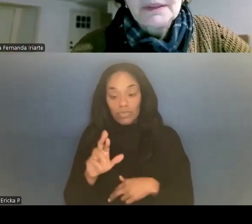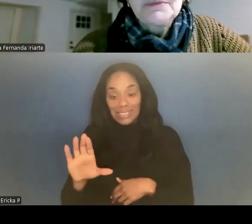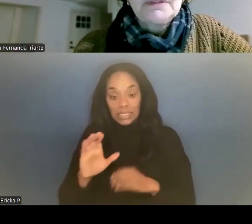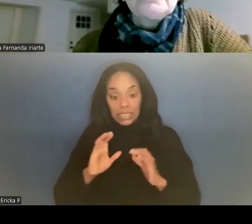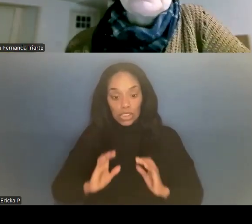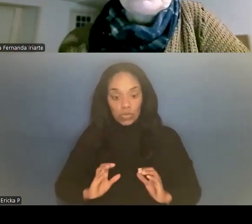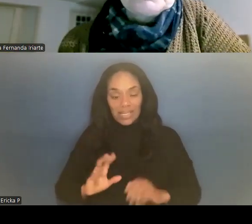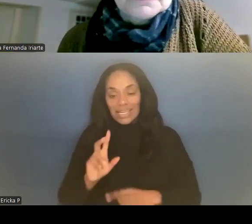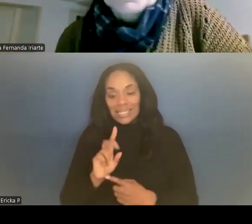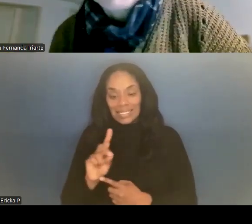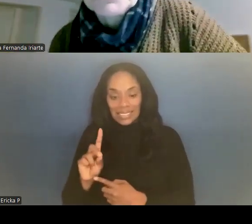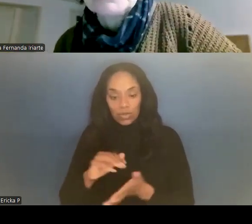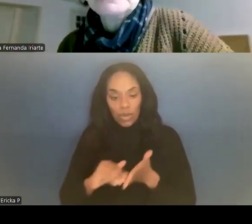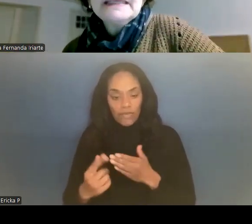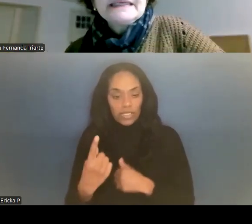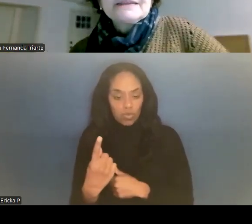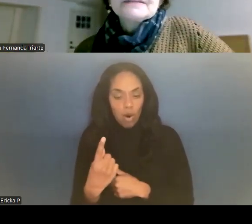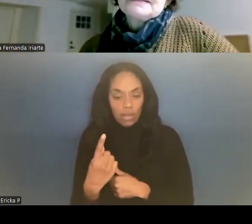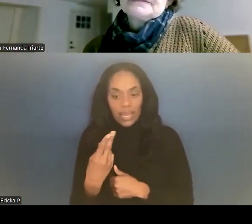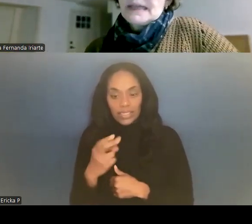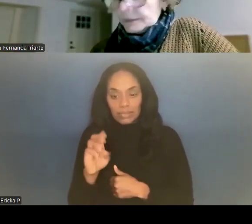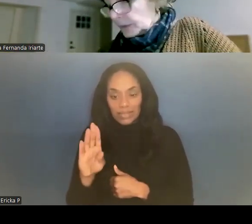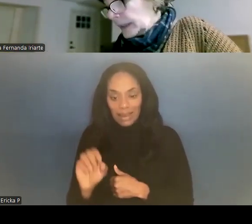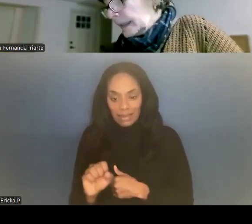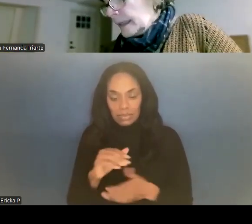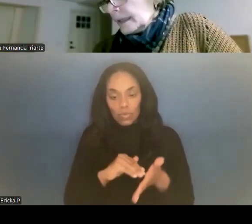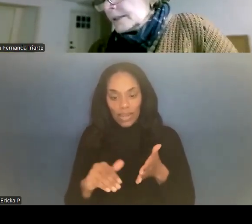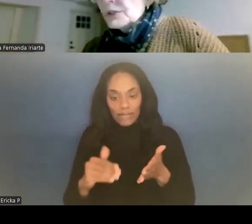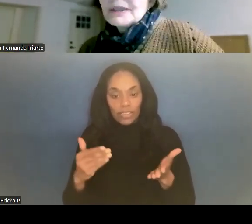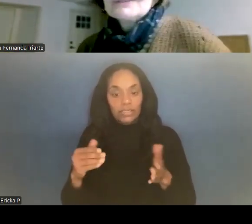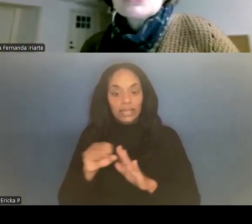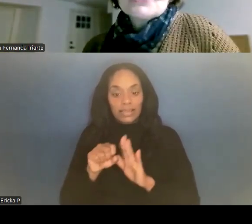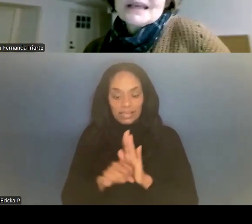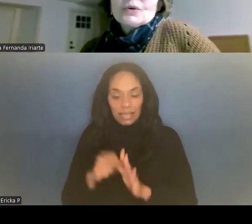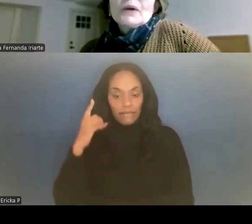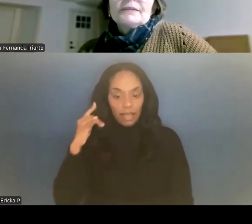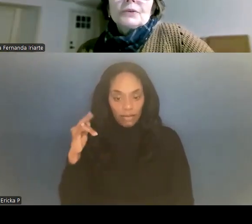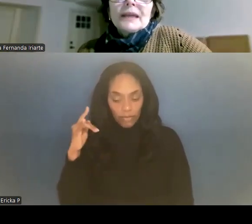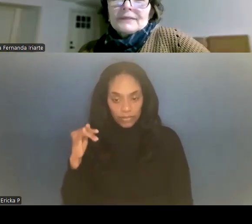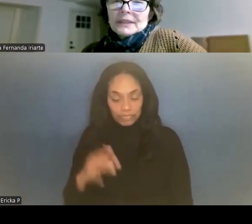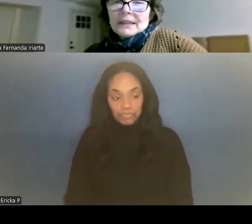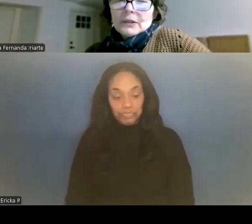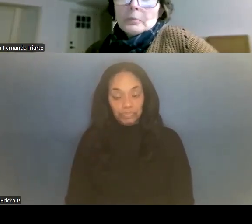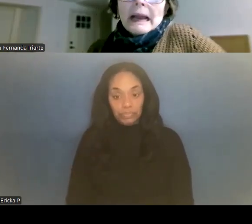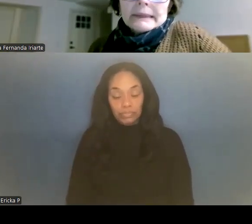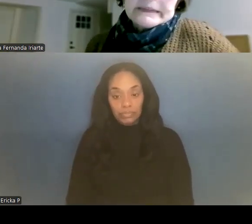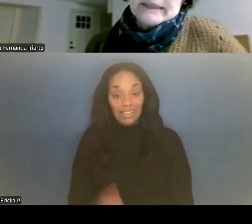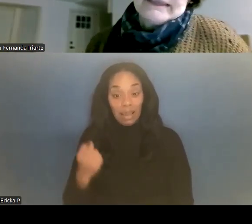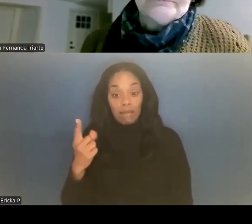Community-Based Services waivers in the state of California. So to understand the waiver, we have to kind of go back in time,